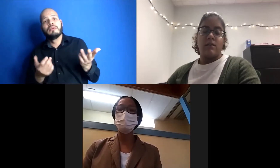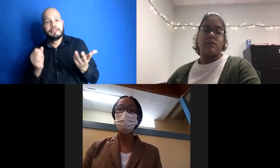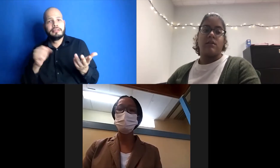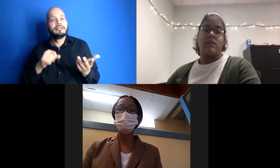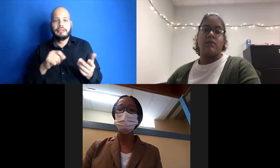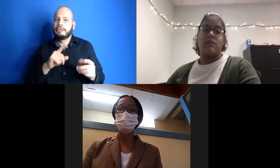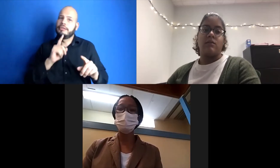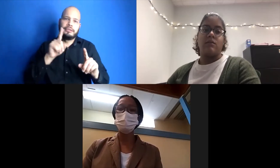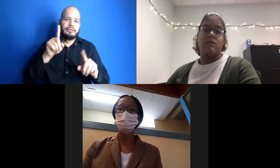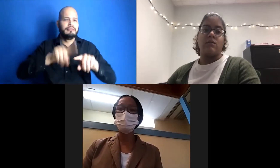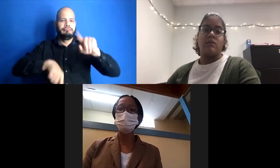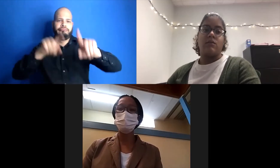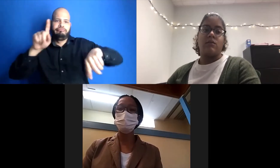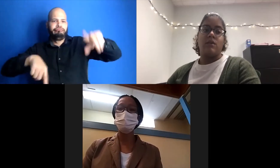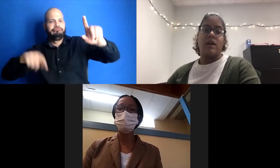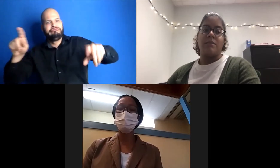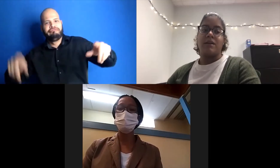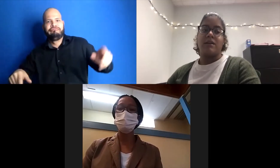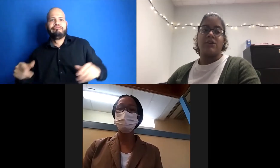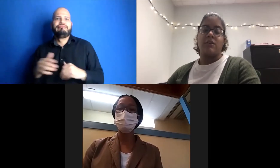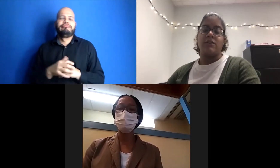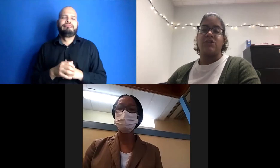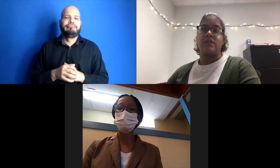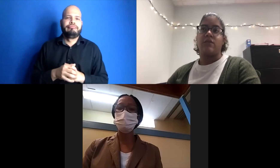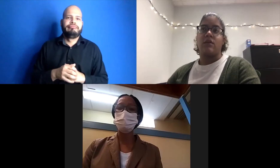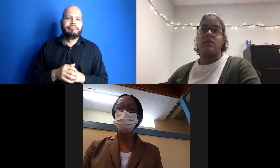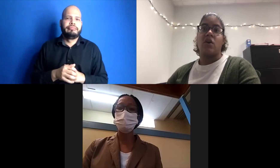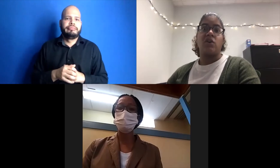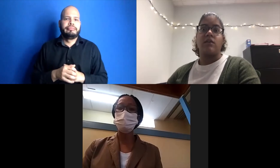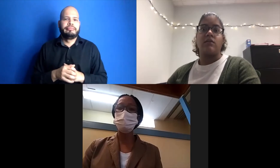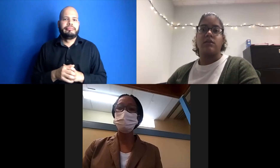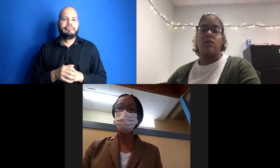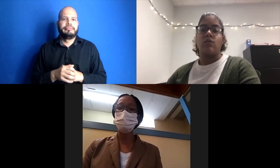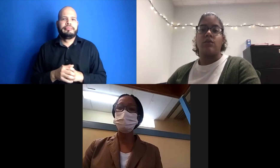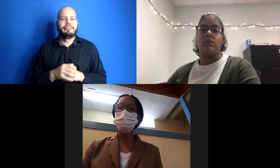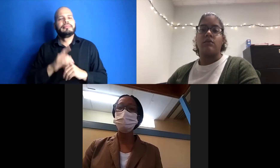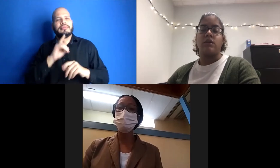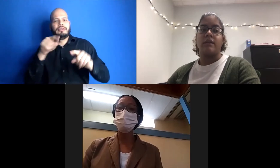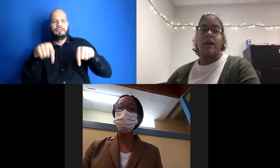so I'm not going to share this just for young adults or older adults I'm going